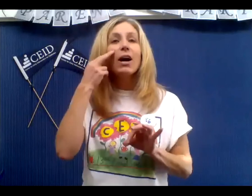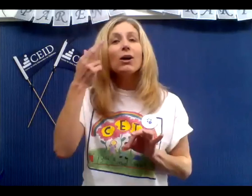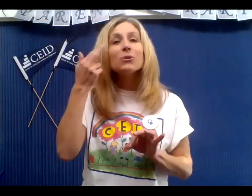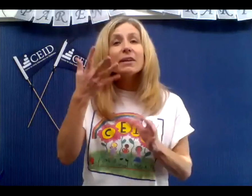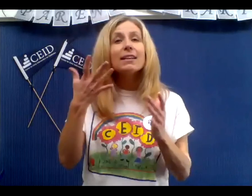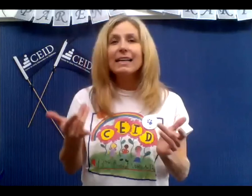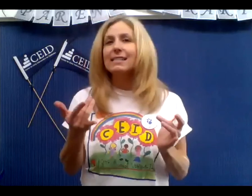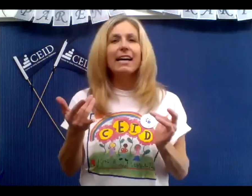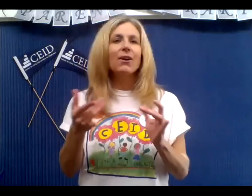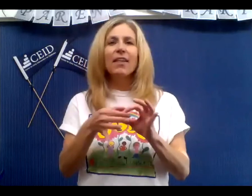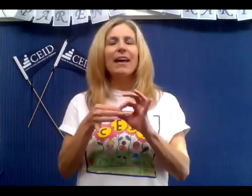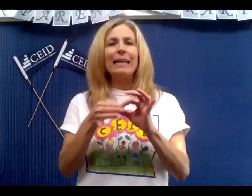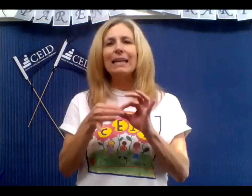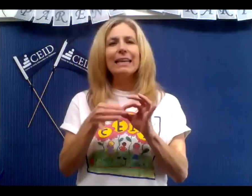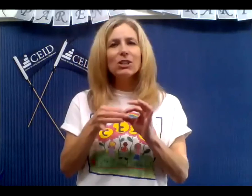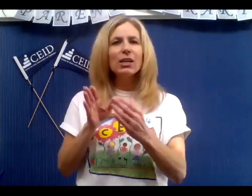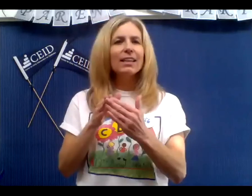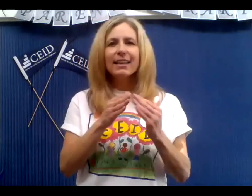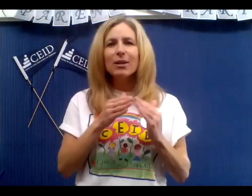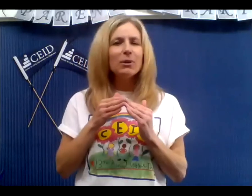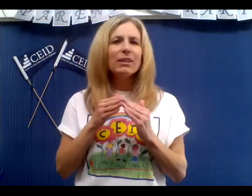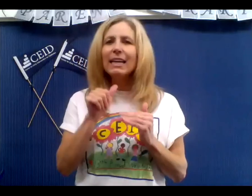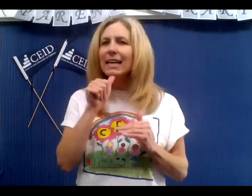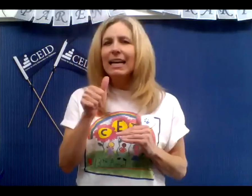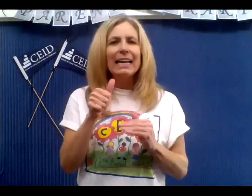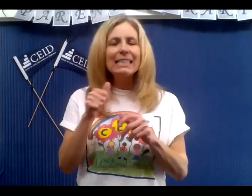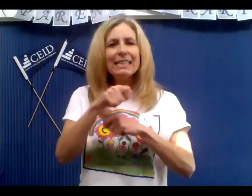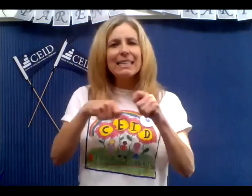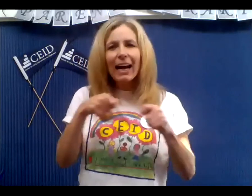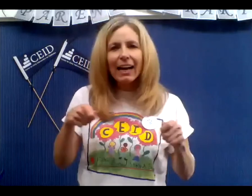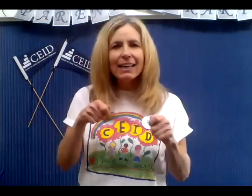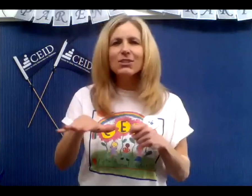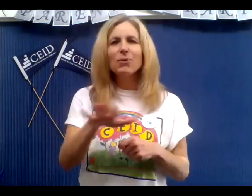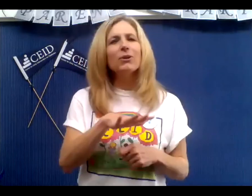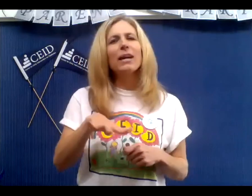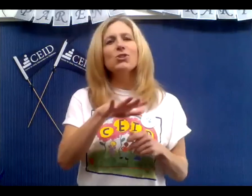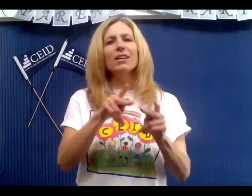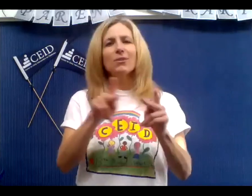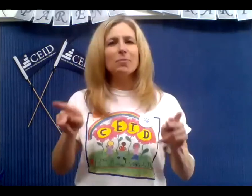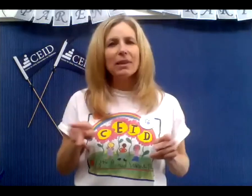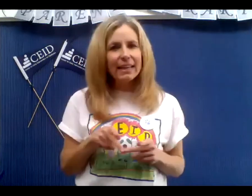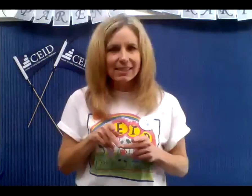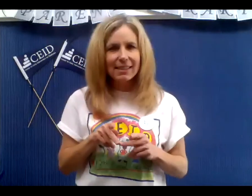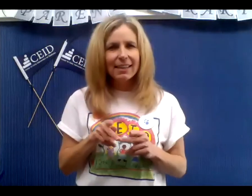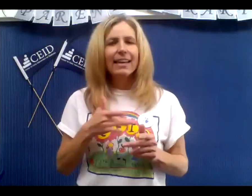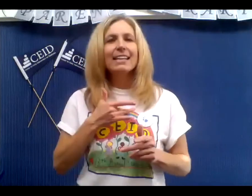We also realize now that that connection and community isn't tied to a location or a place.